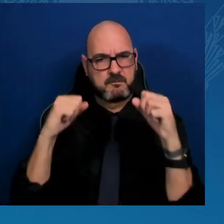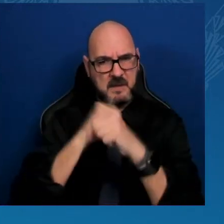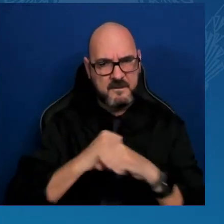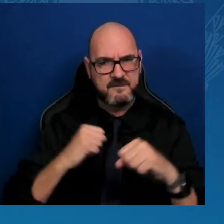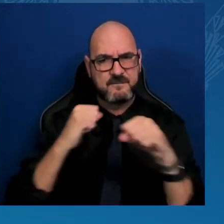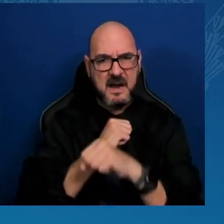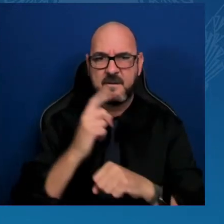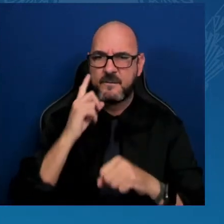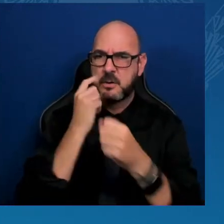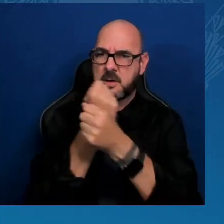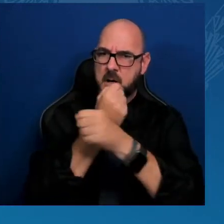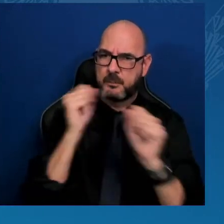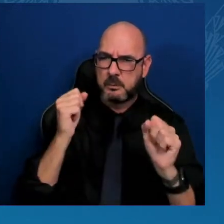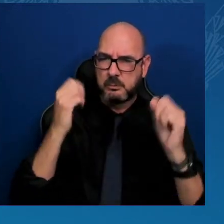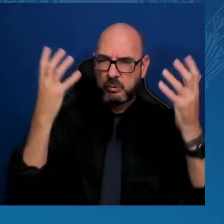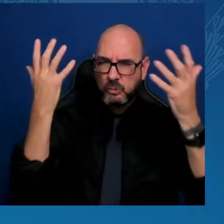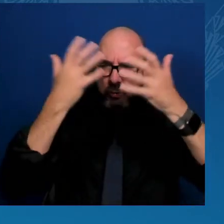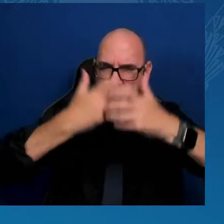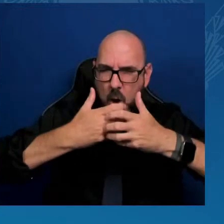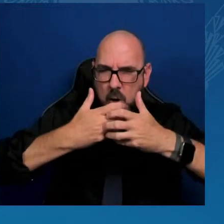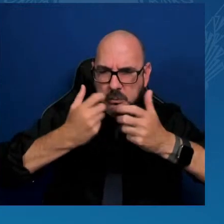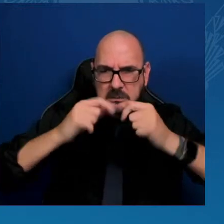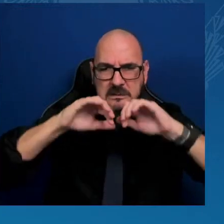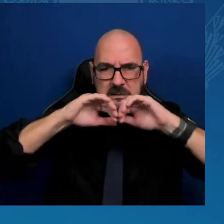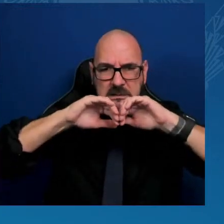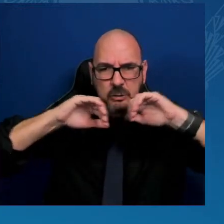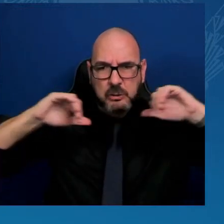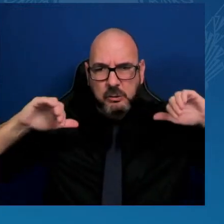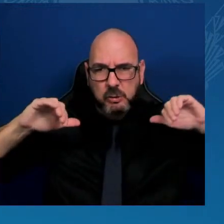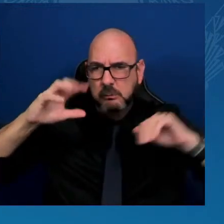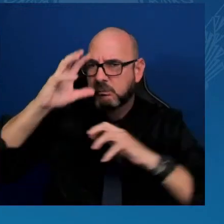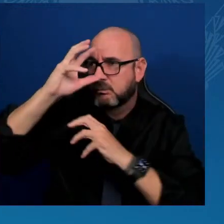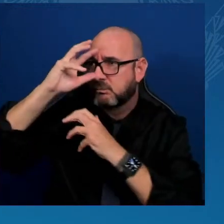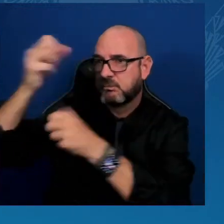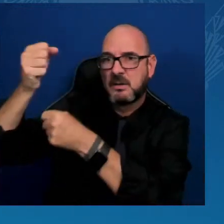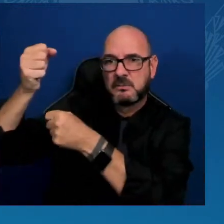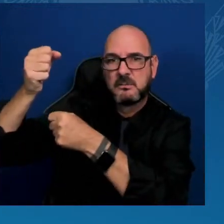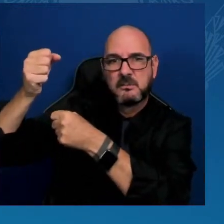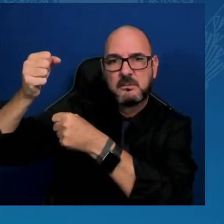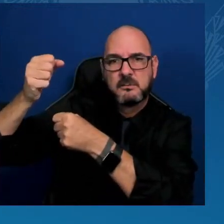that led the foot soldiers for freedom to Brown Chapel